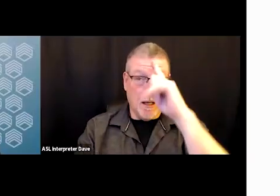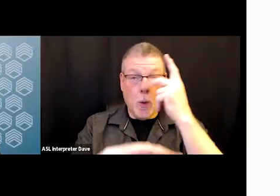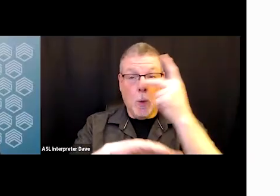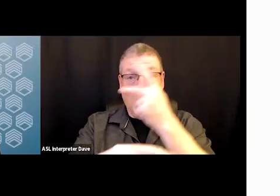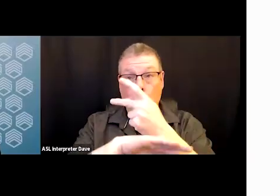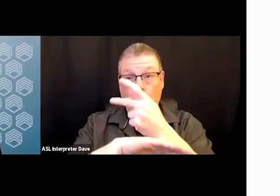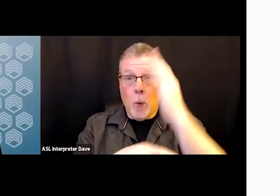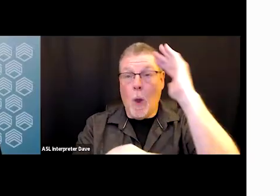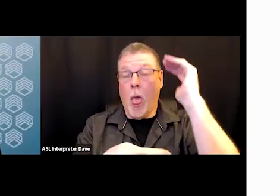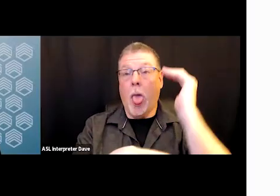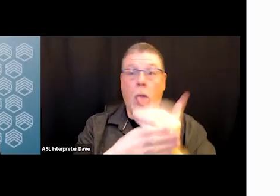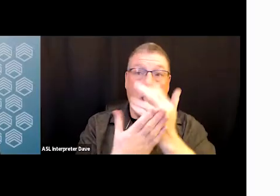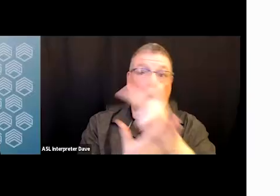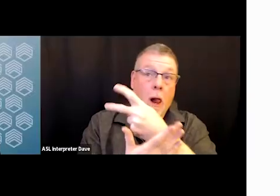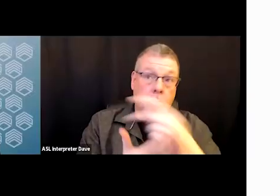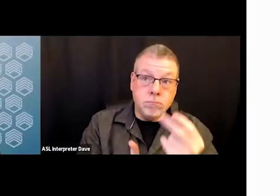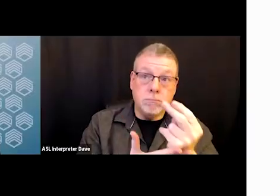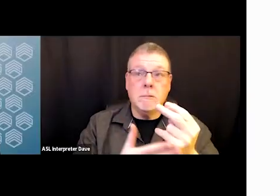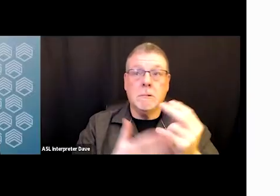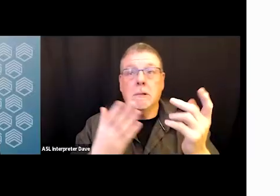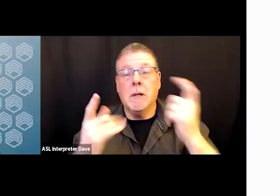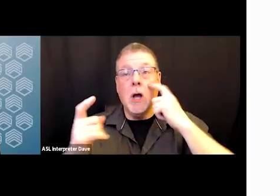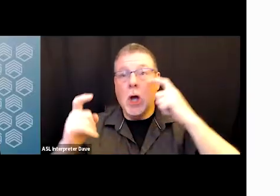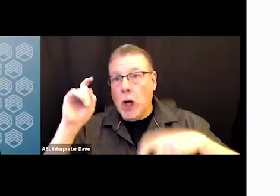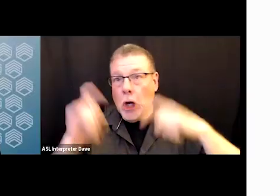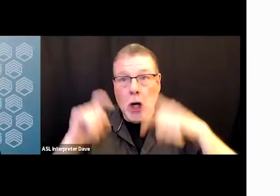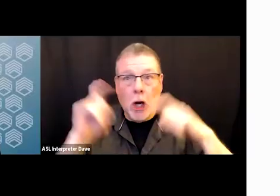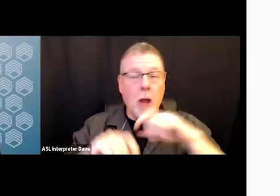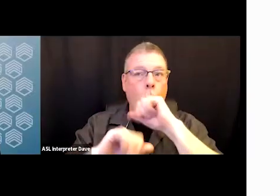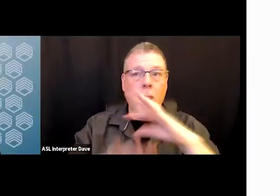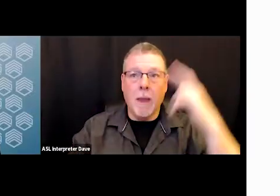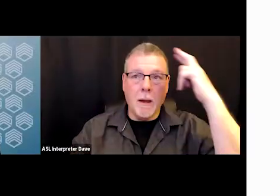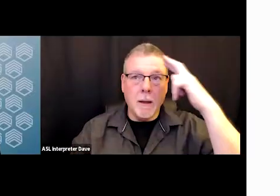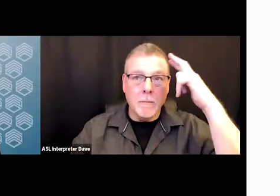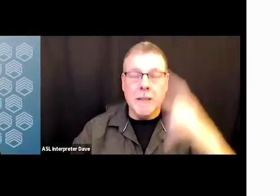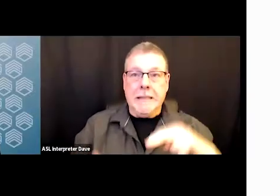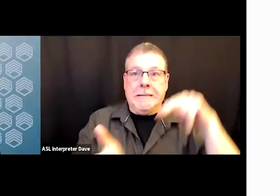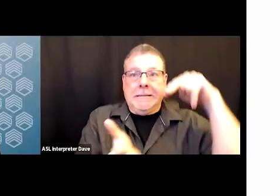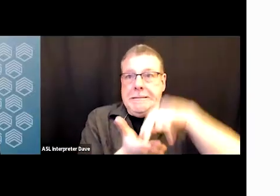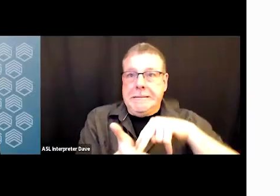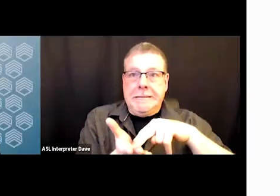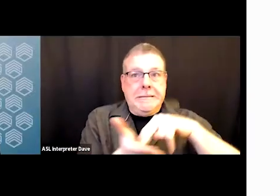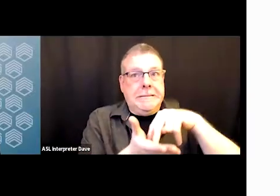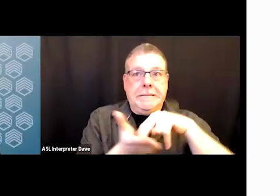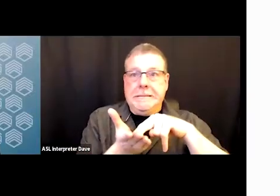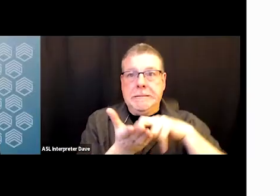sudden emotional collapse, crying without clear cause, the inability to stand or function and appearing to fall apart.